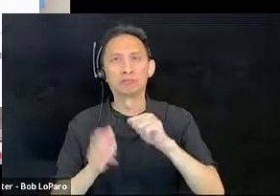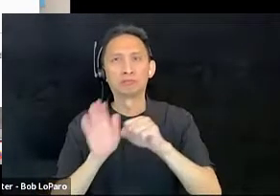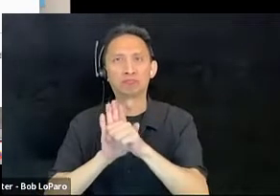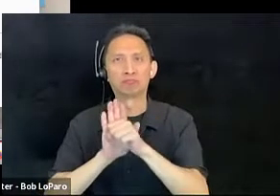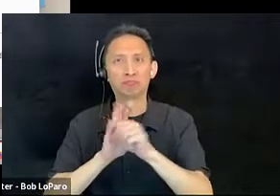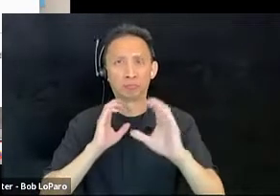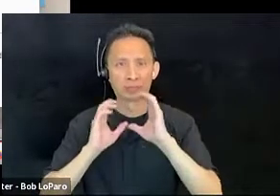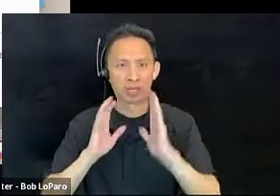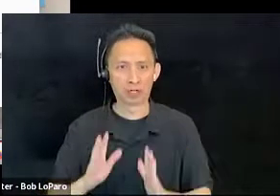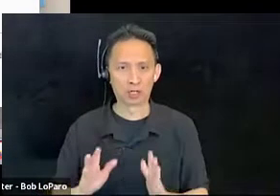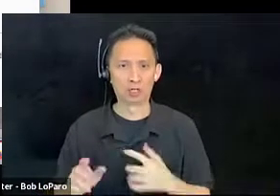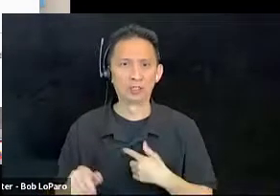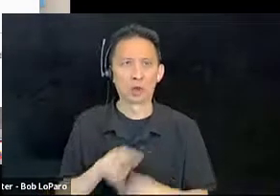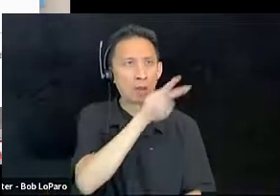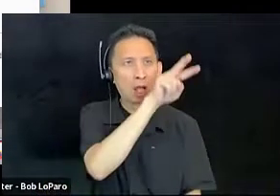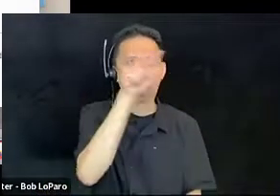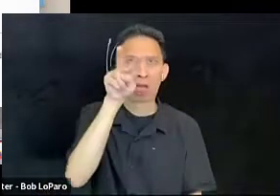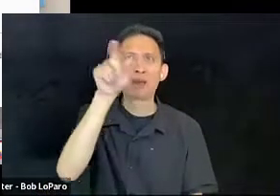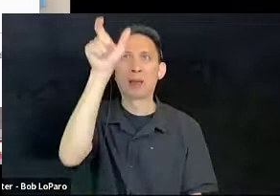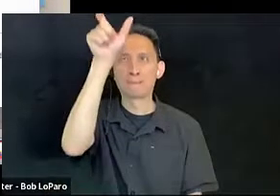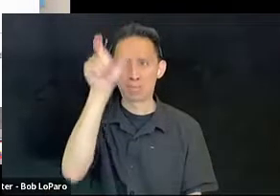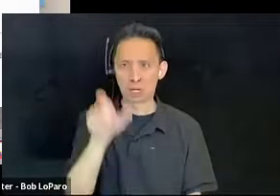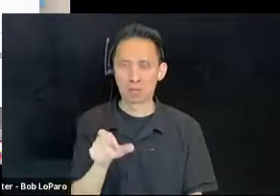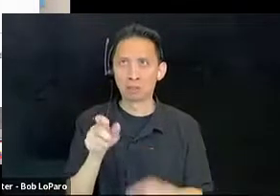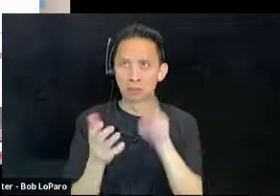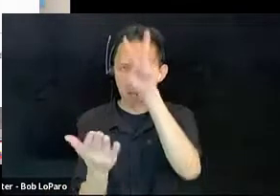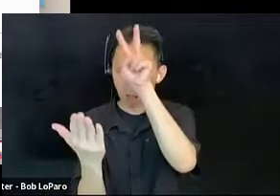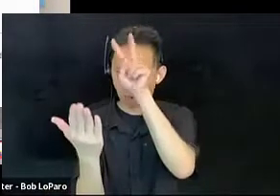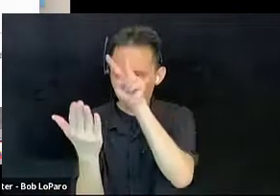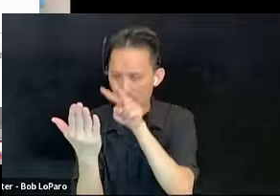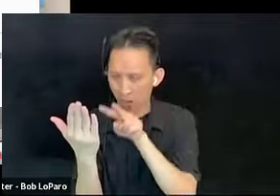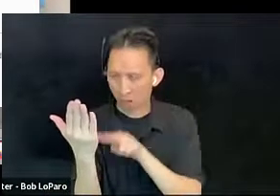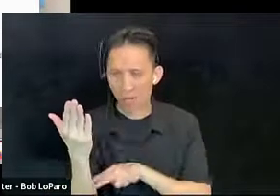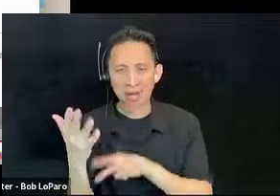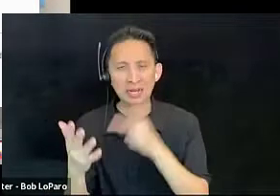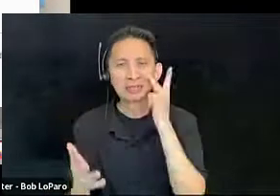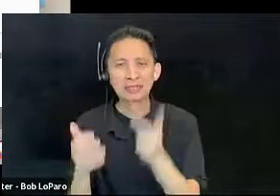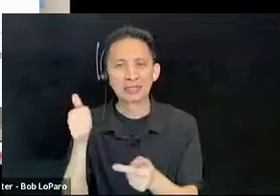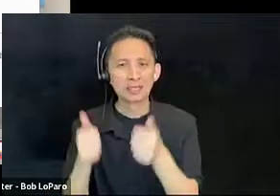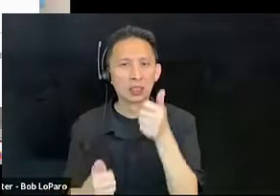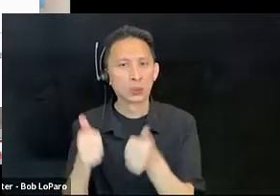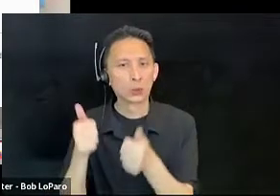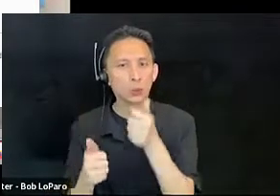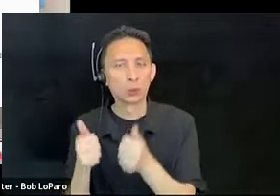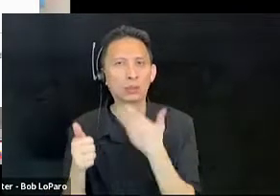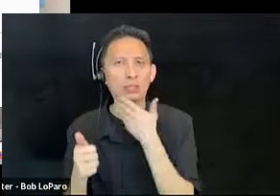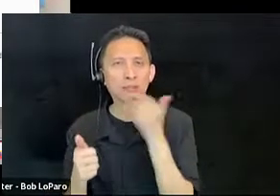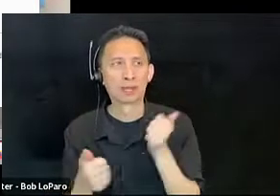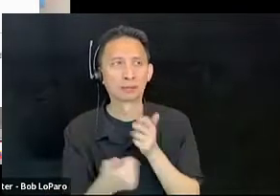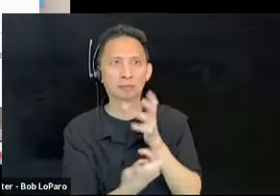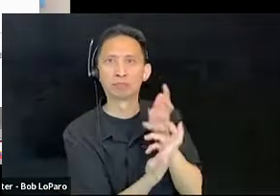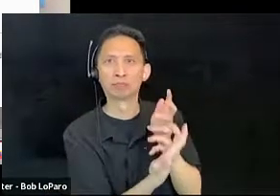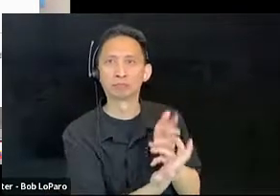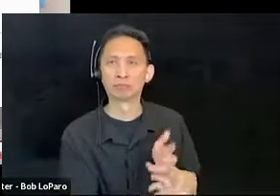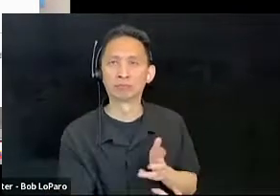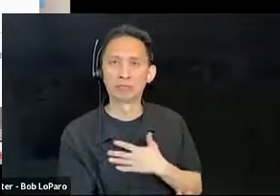that are just only in the middle column of that list. And I'm gonna check off all the ones that I think are important to my student.